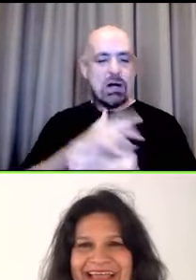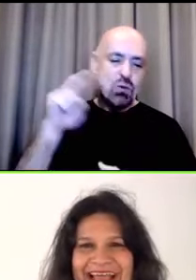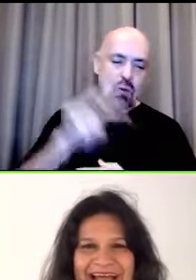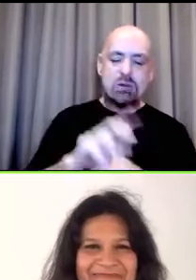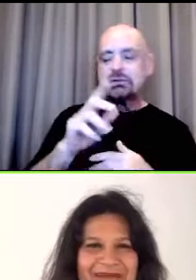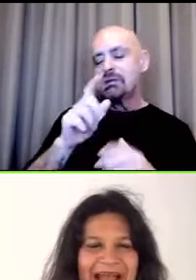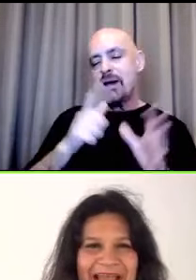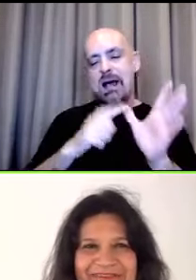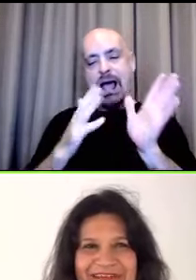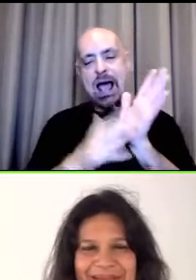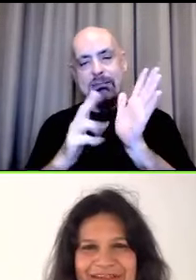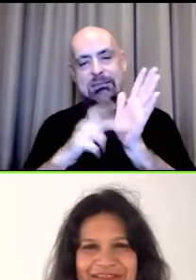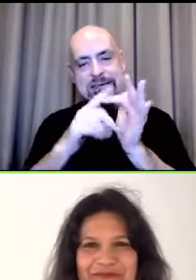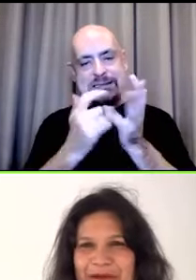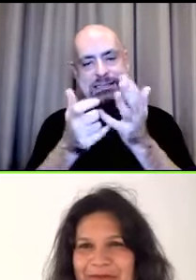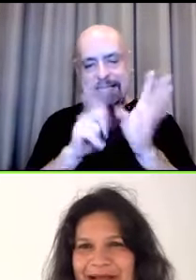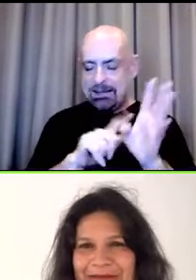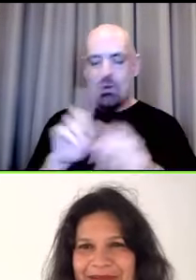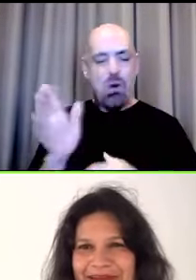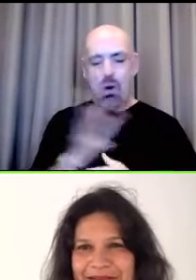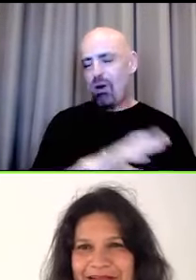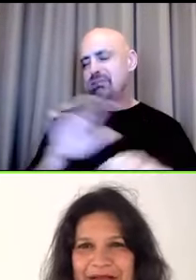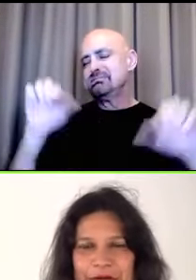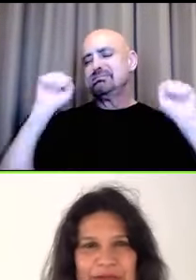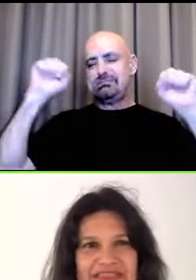French assembly to incorporate that change. So one